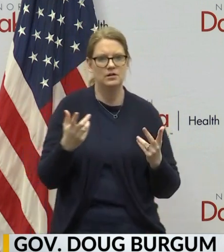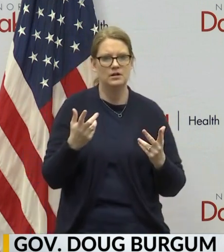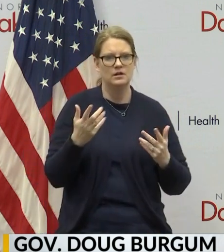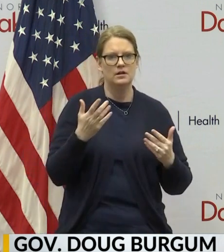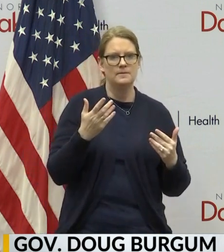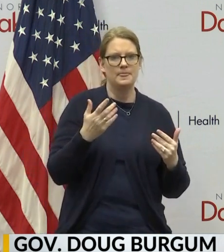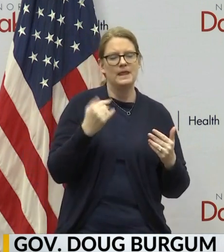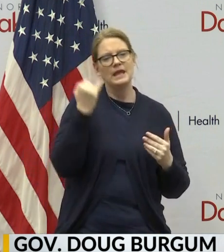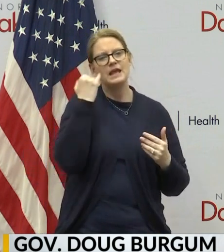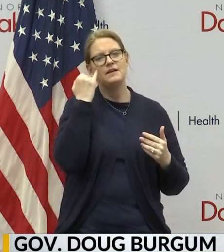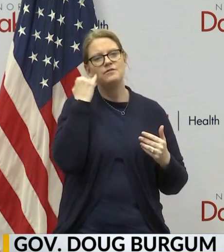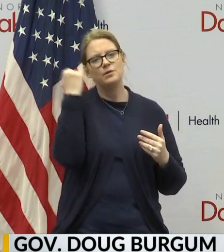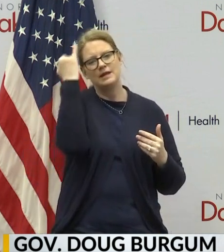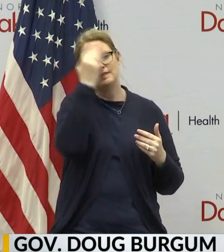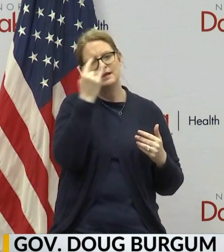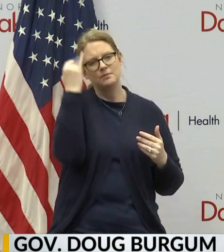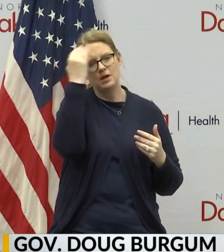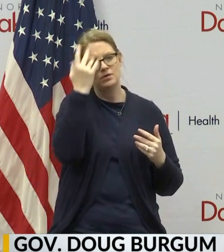THAN WHAT WE HAVE REPORTED.